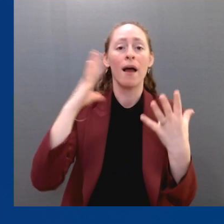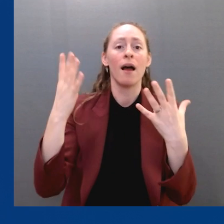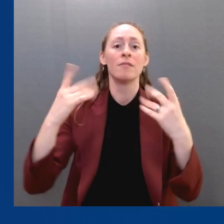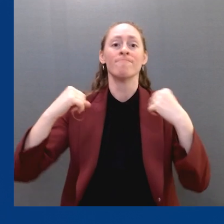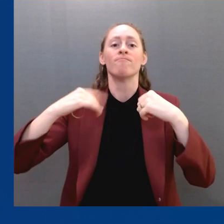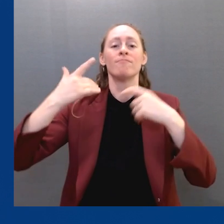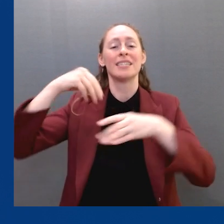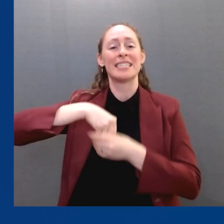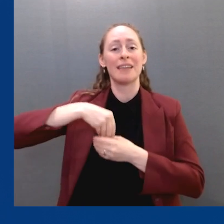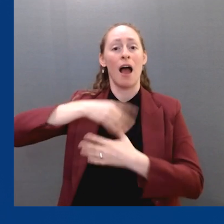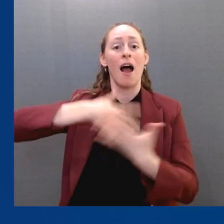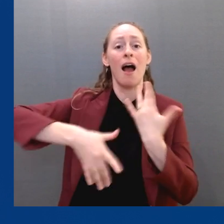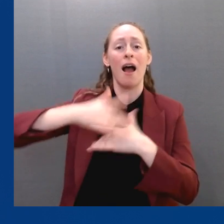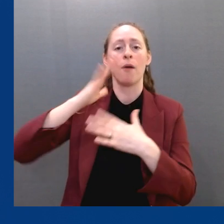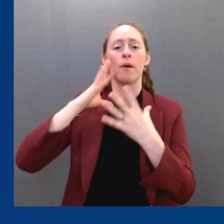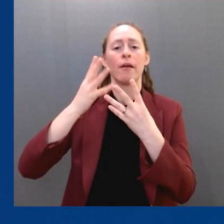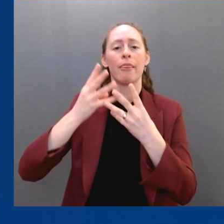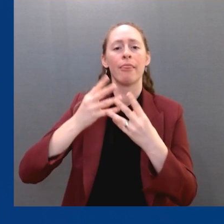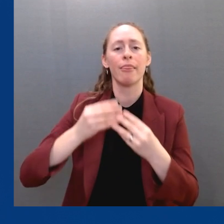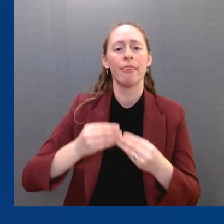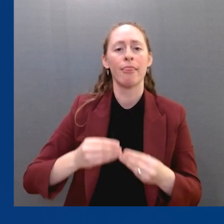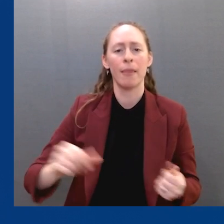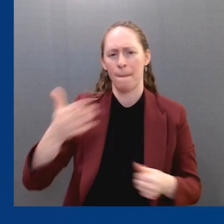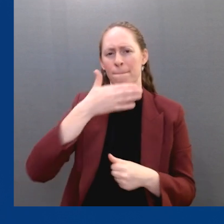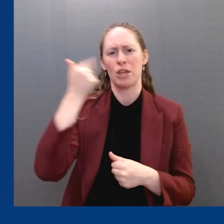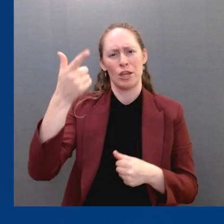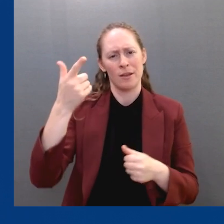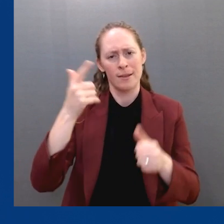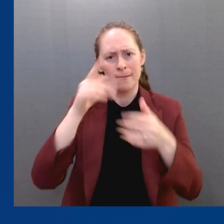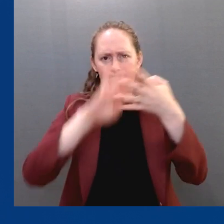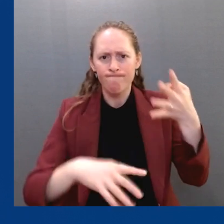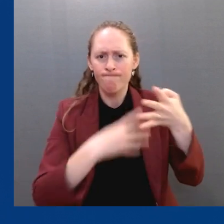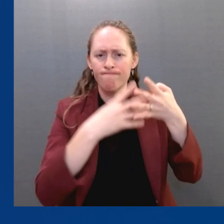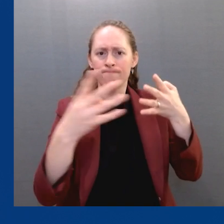and as boosters where appropriate. Next slide.